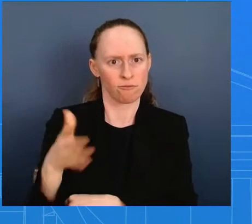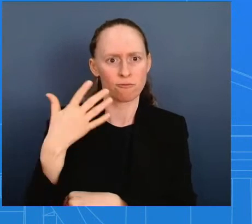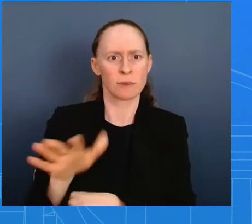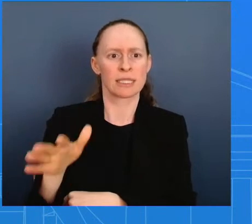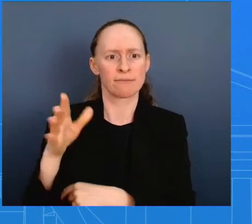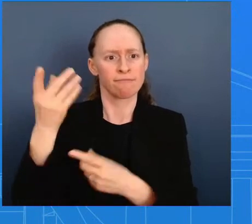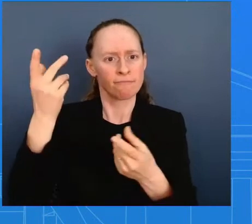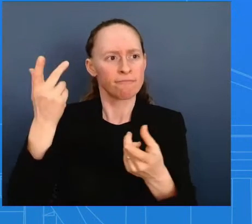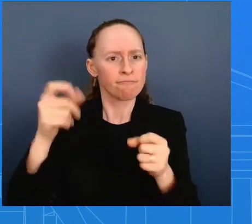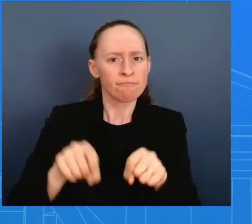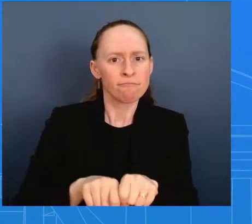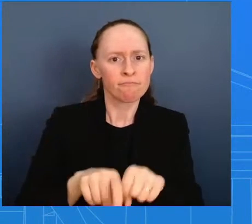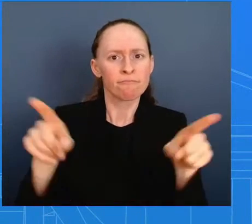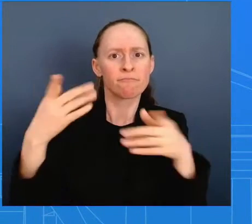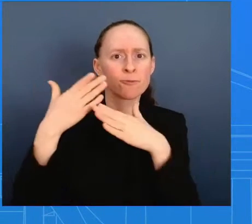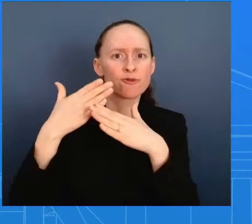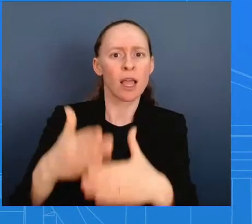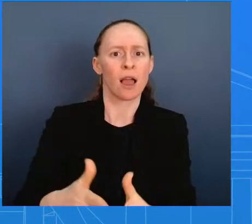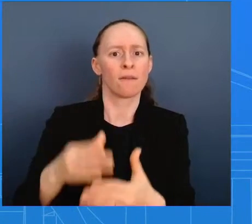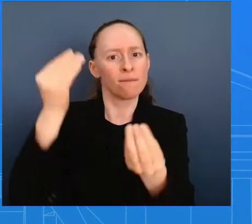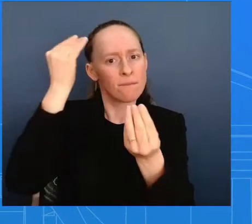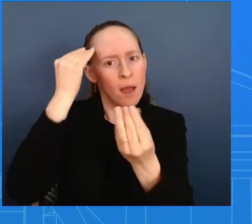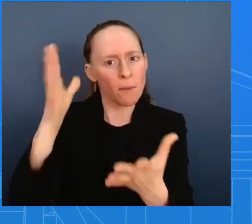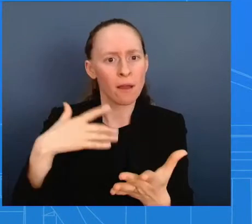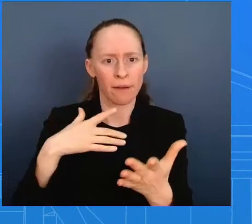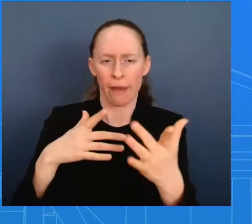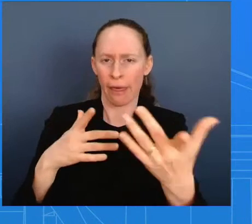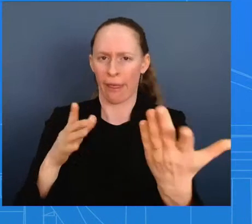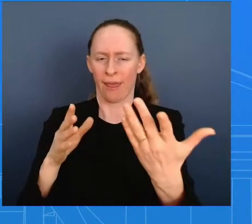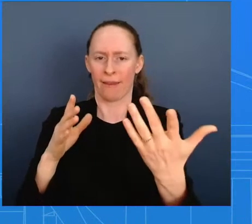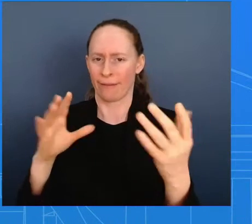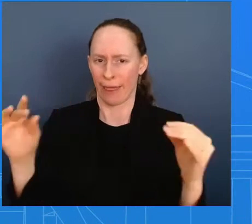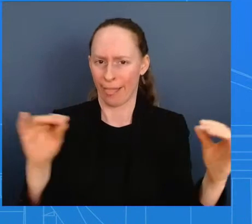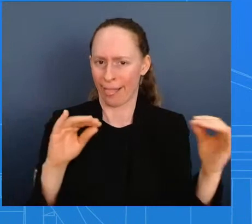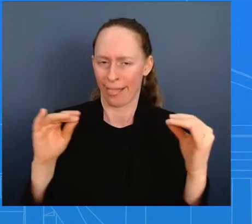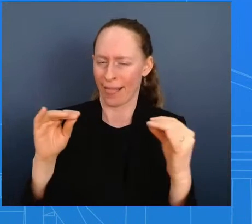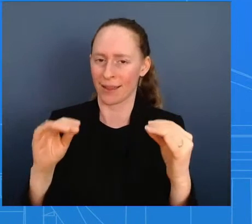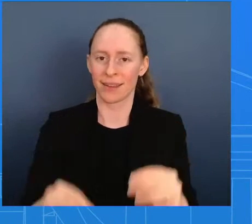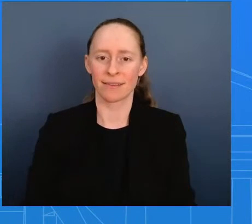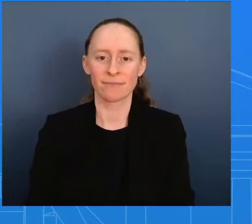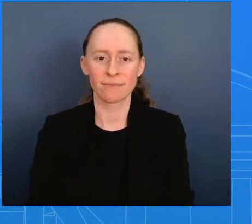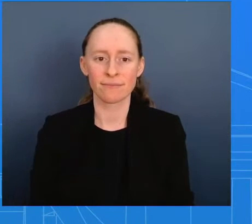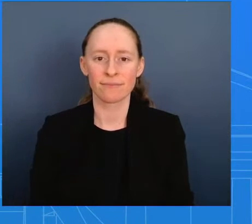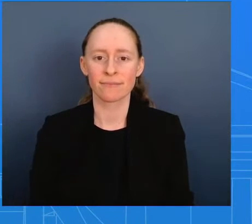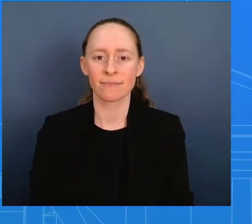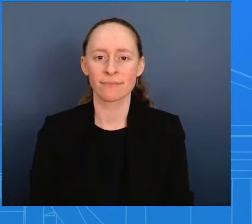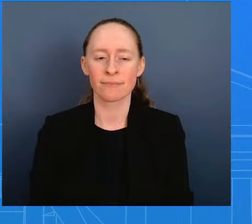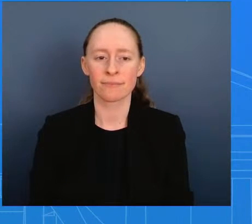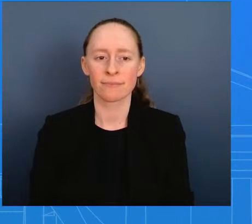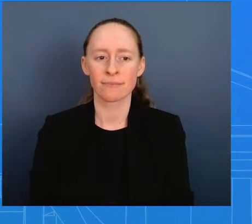Mr. Sullivan: -- those criterion. The Press: -- Francesca Albanese, the Special U.N. Rapporteur on human rights in Palestine presented one in March. Her -- she presented it in Geneva.